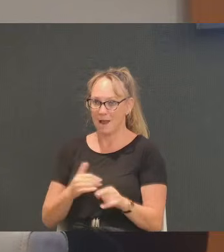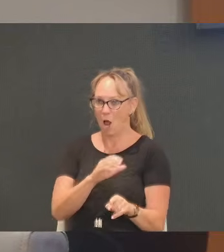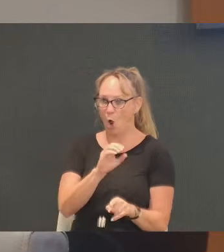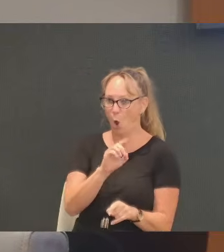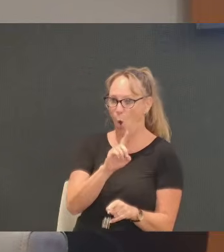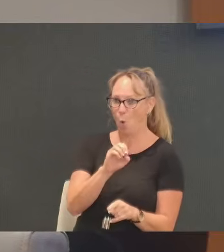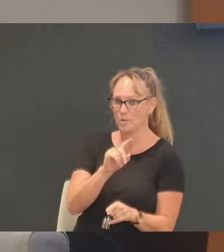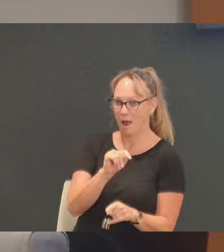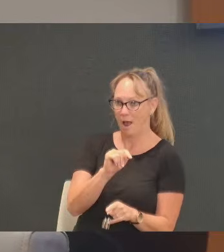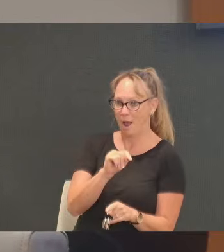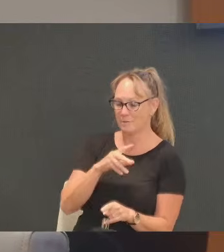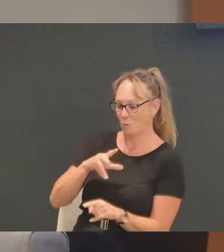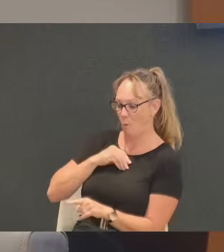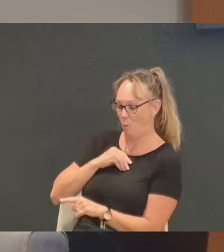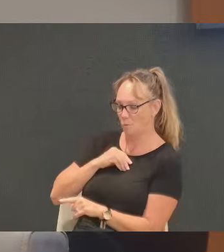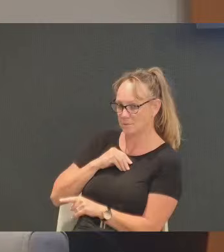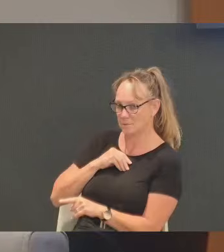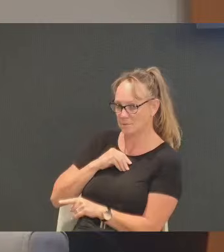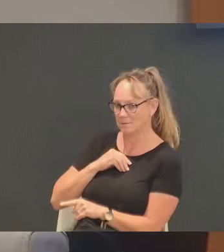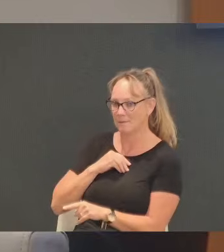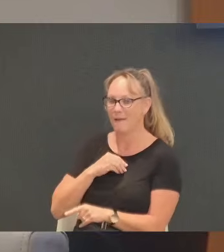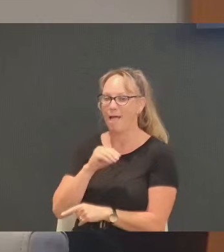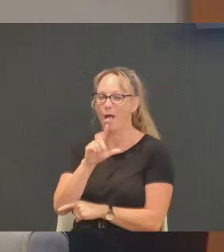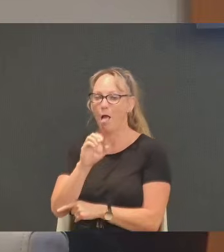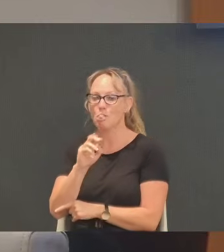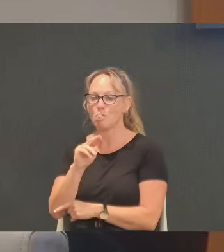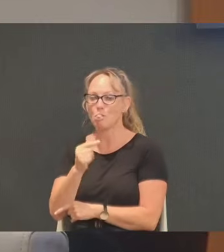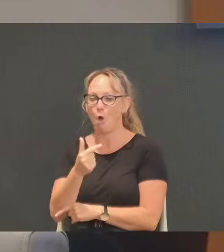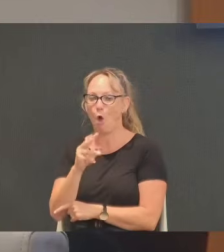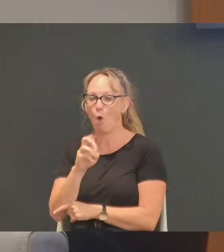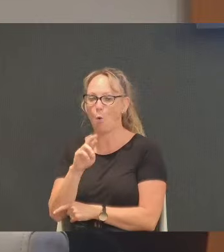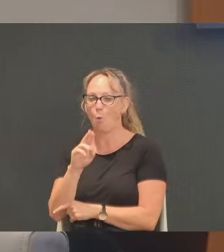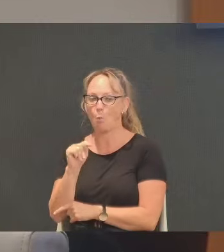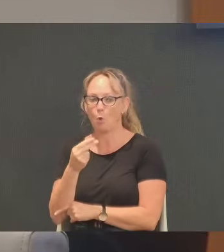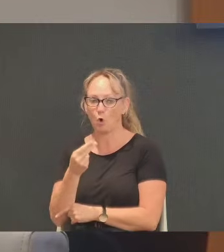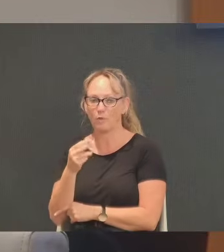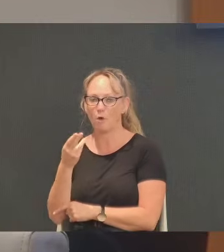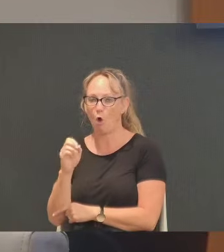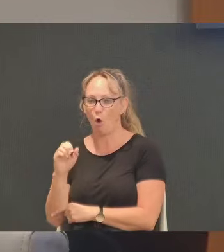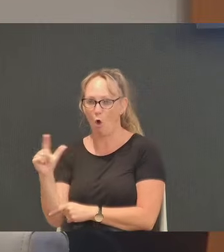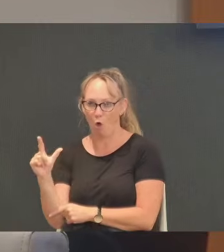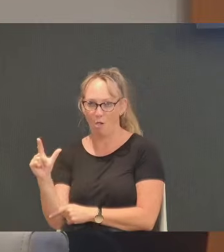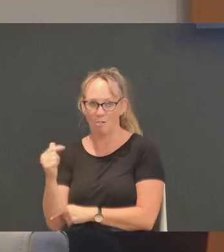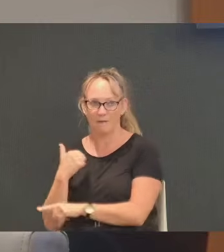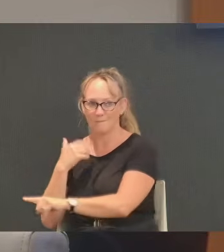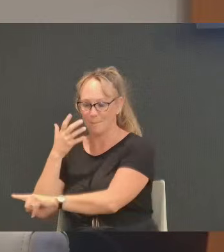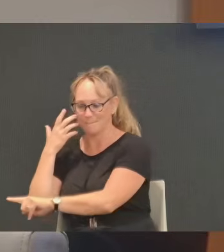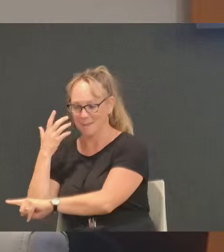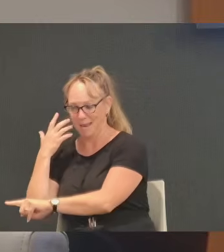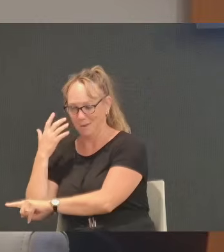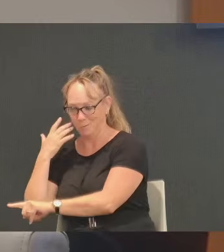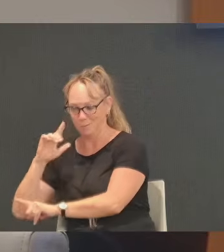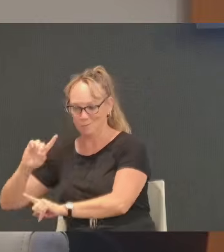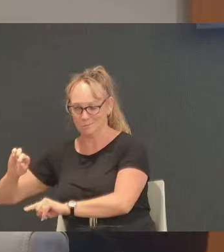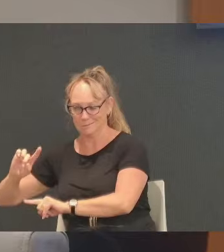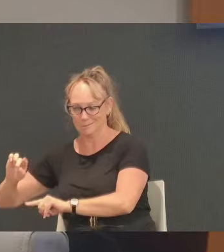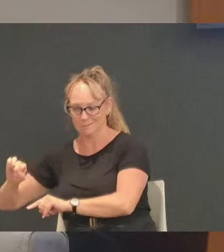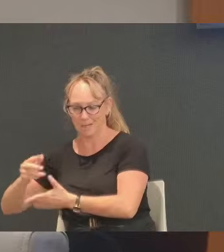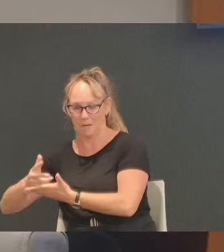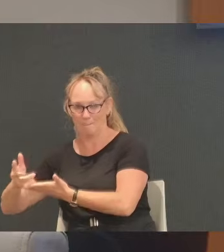at Longworth Hall for use by Bengals patrons for parking during the season. And this was included